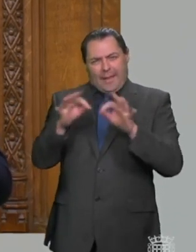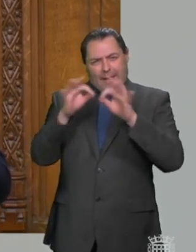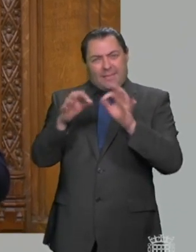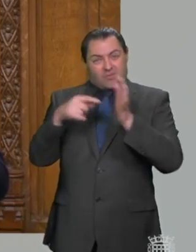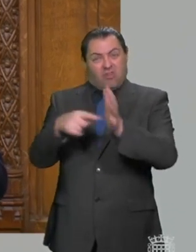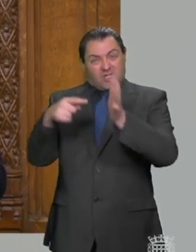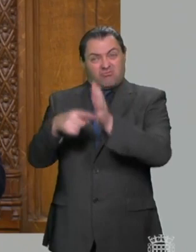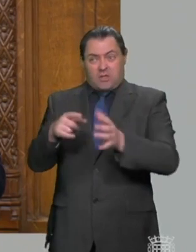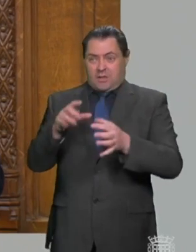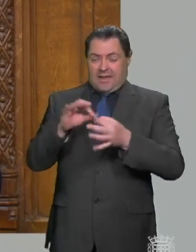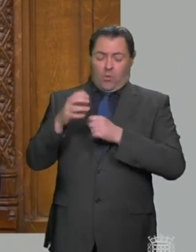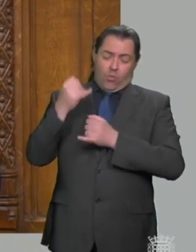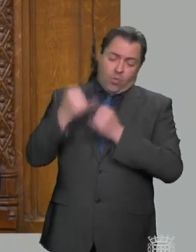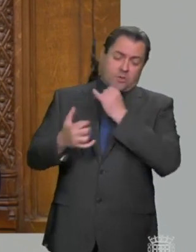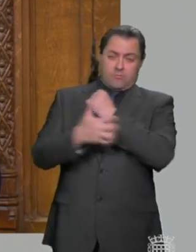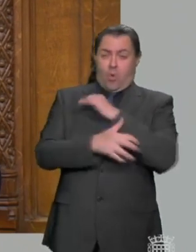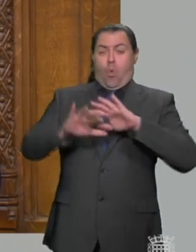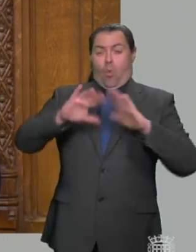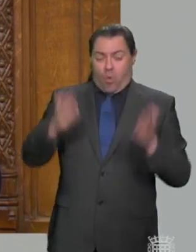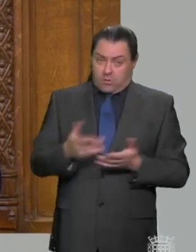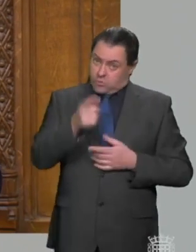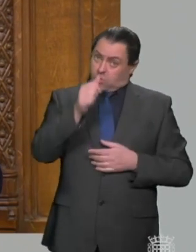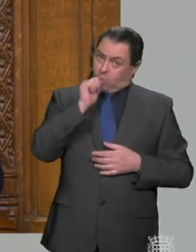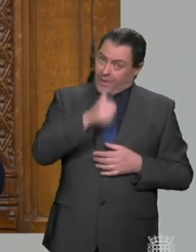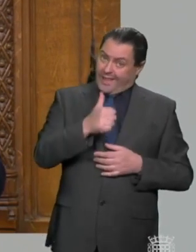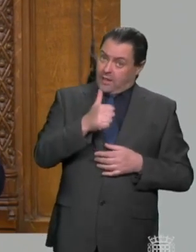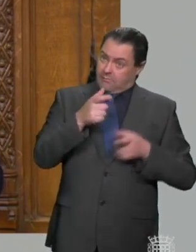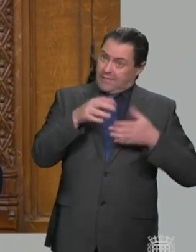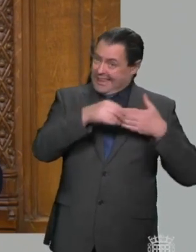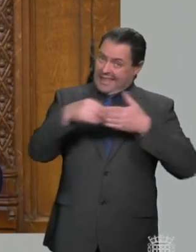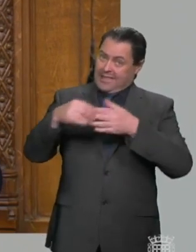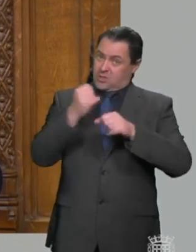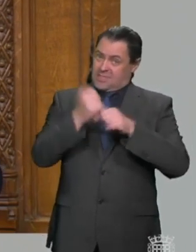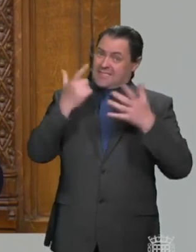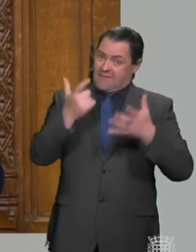today commit to leading that argument at the G7, so that a pandemic of disease